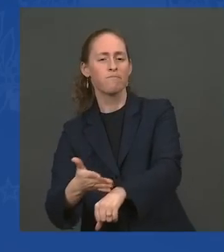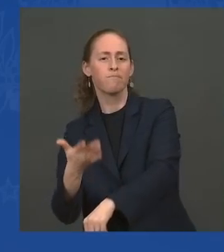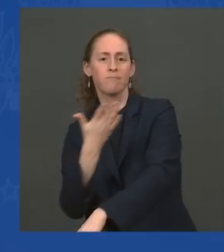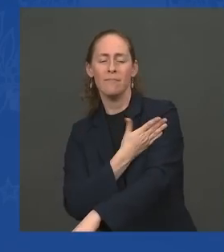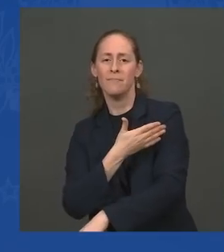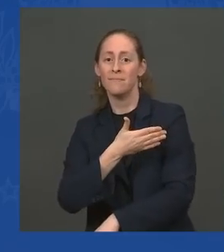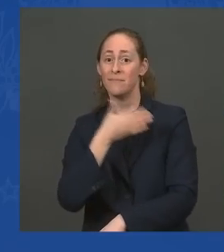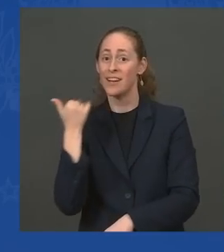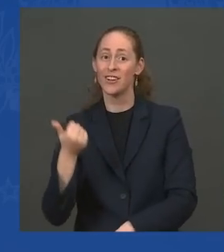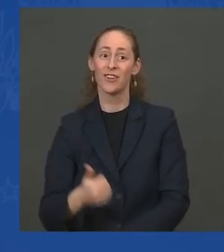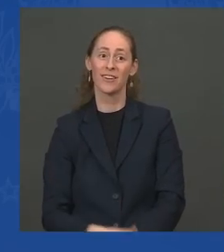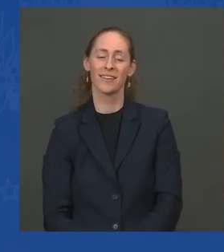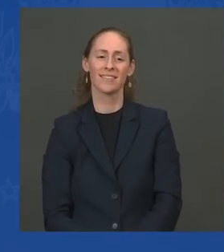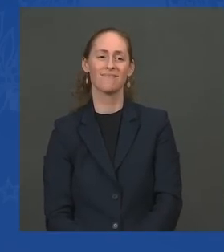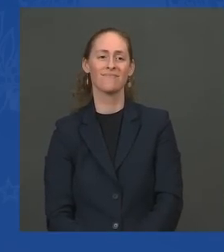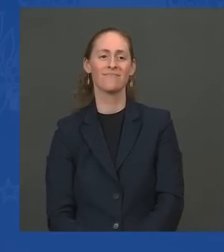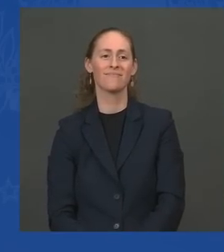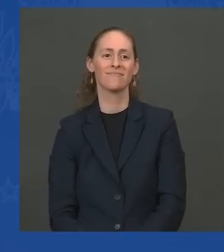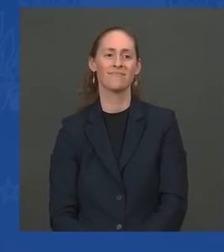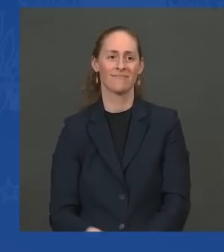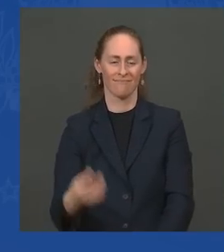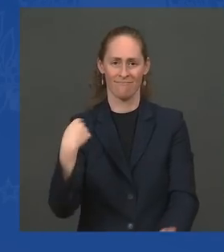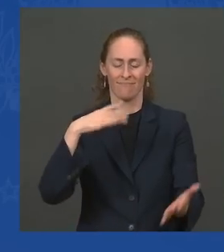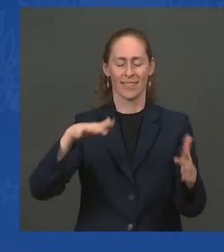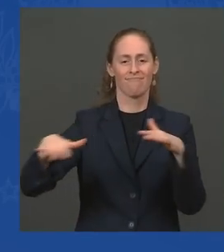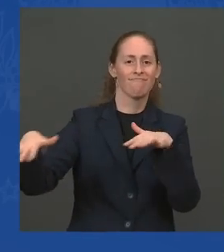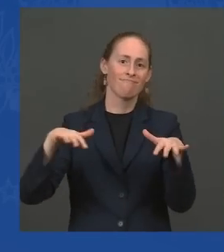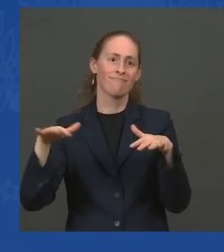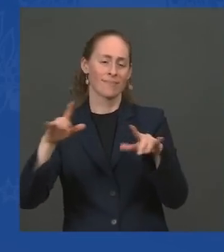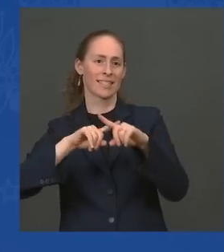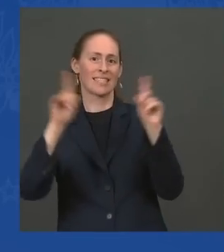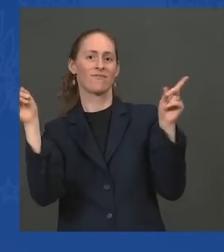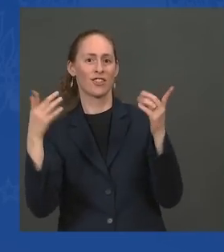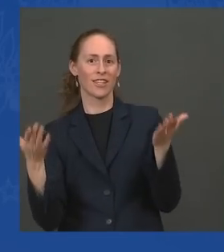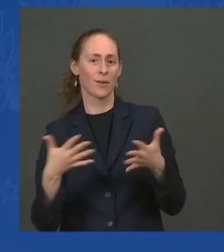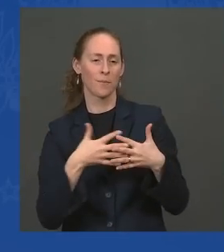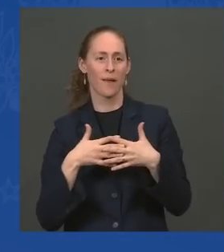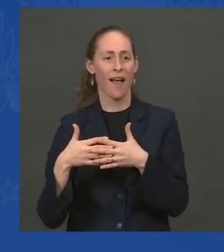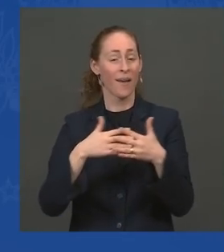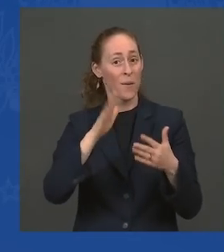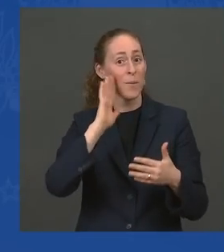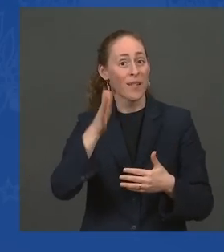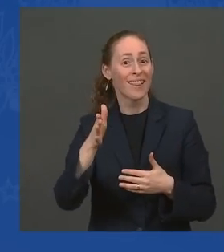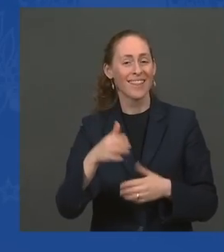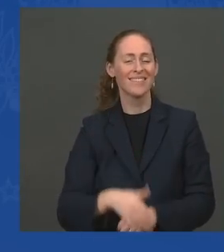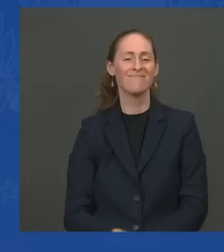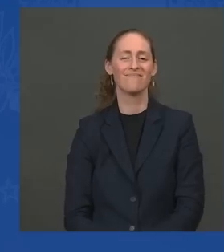We're going to be moving again. And, folks, when you see these projects starting in your hometowns,